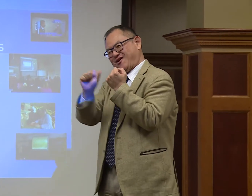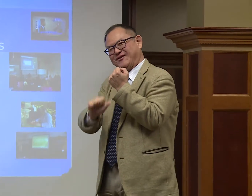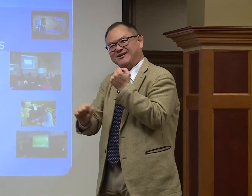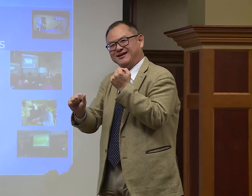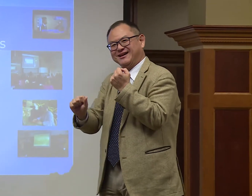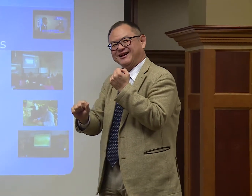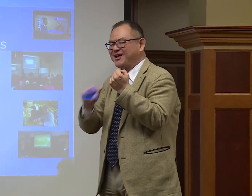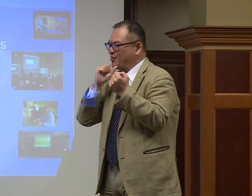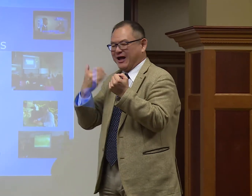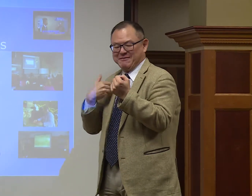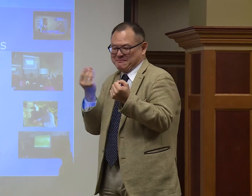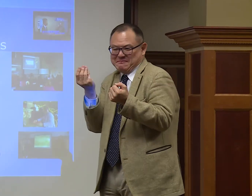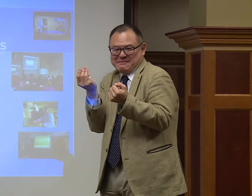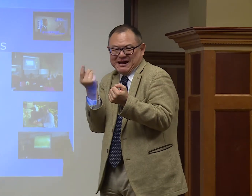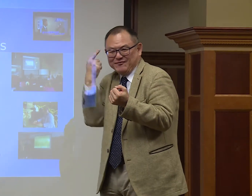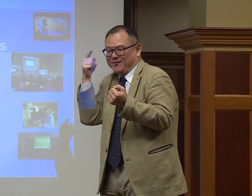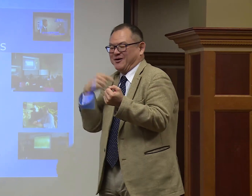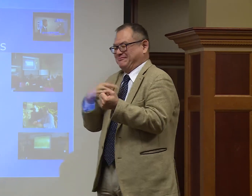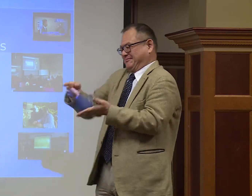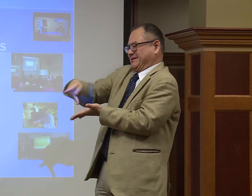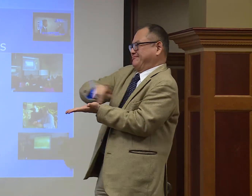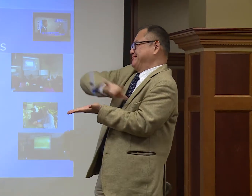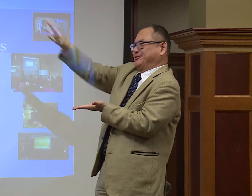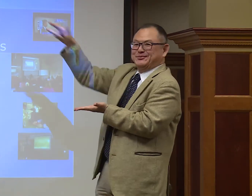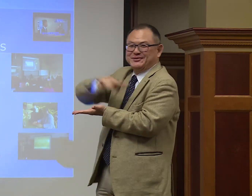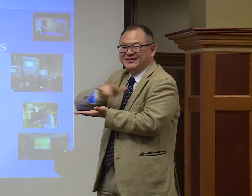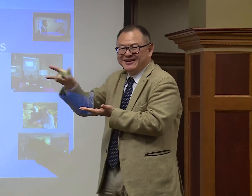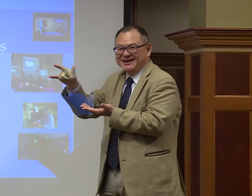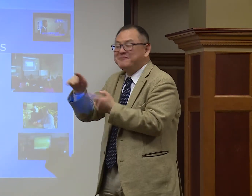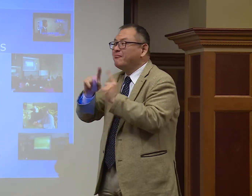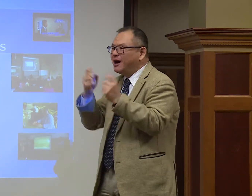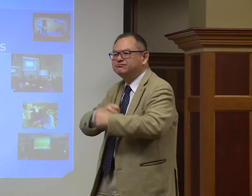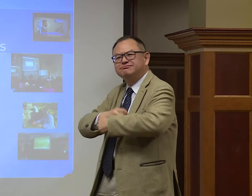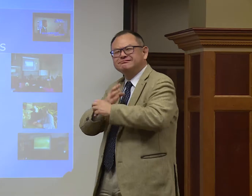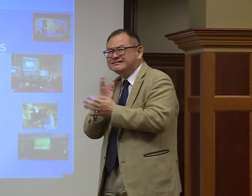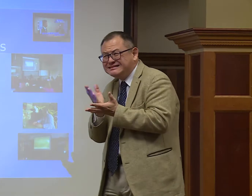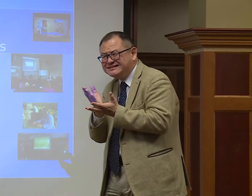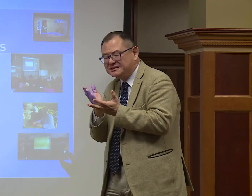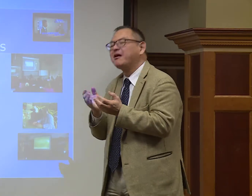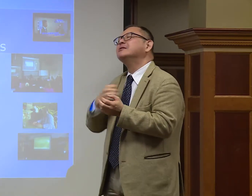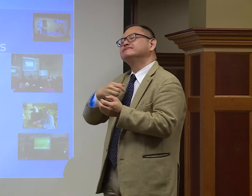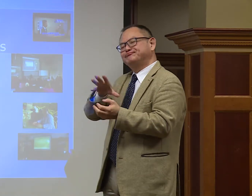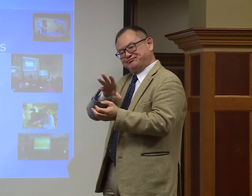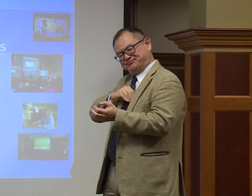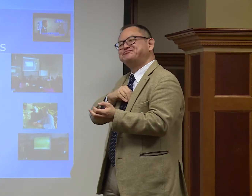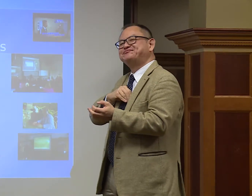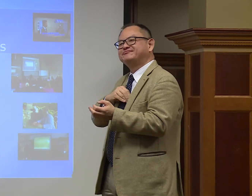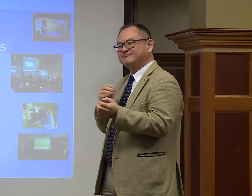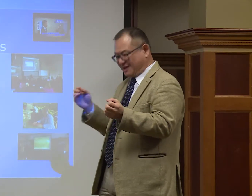Sometimes there are smaller countries or locations that want to have me present, but they don't have the money to fly me in,